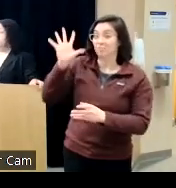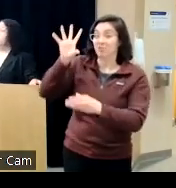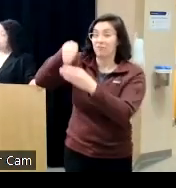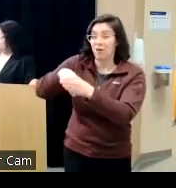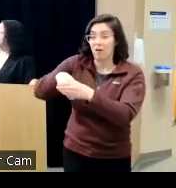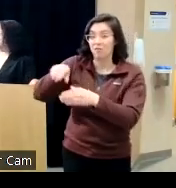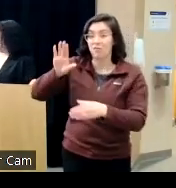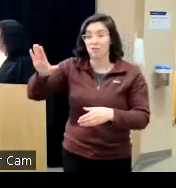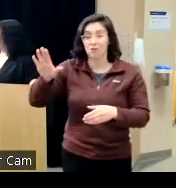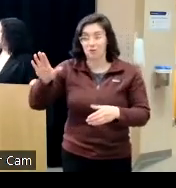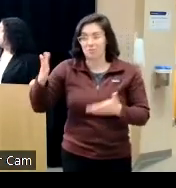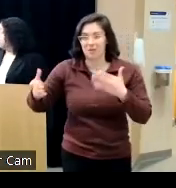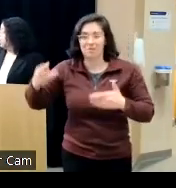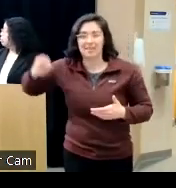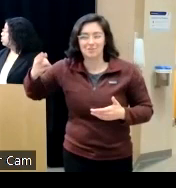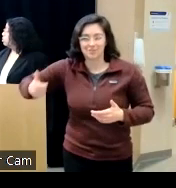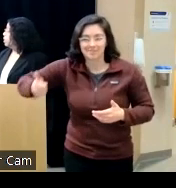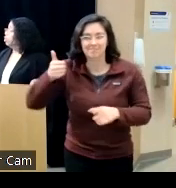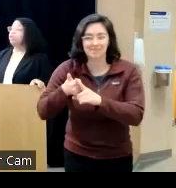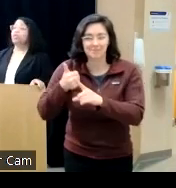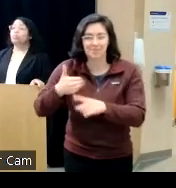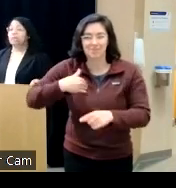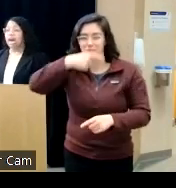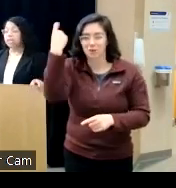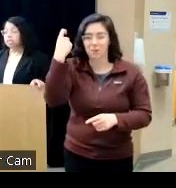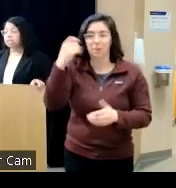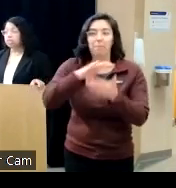that they have histories of trauma themselves that could be normalized